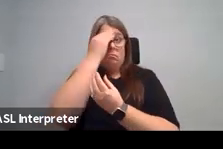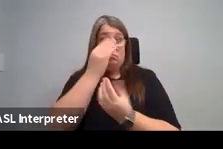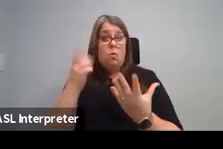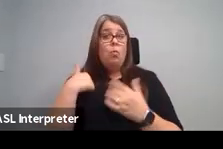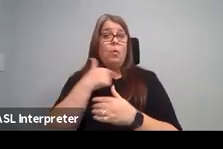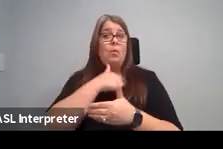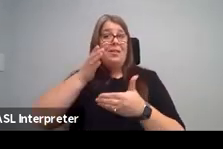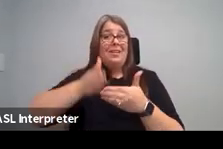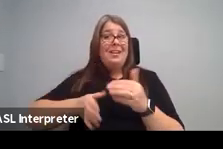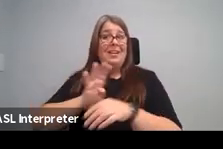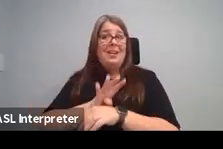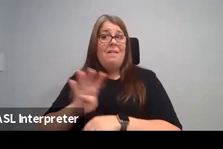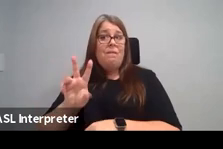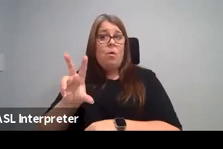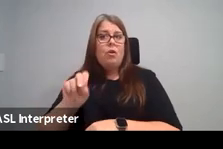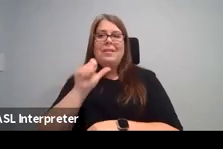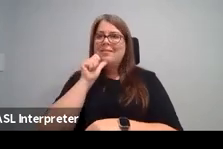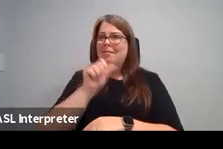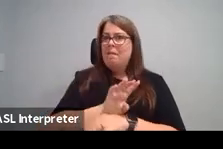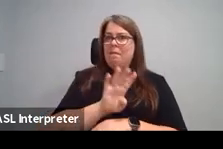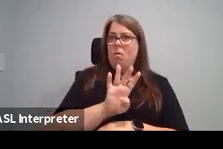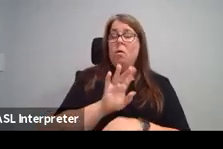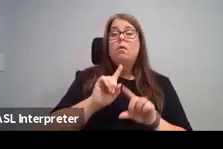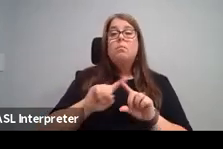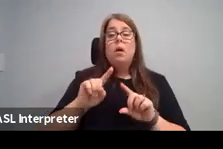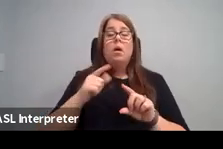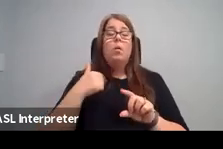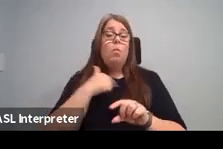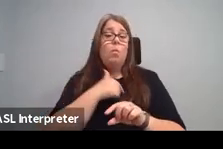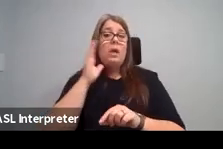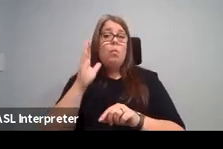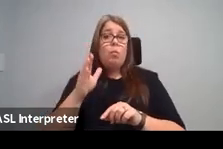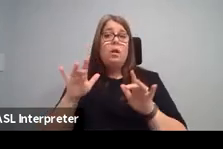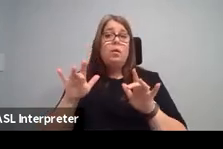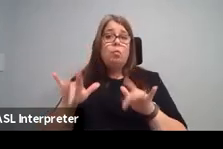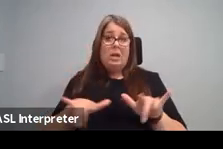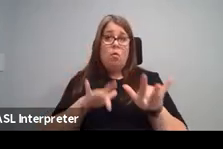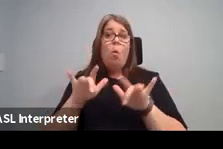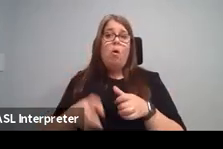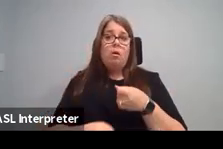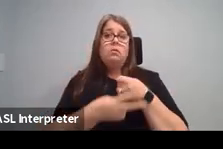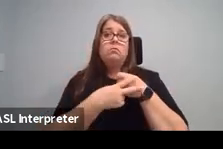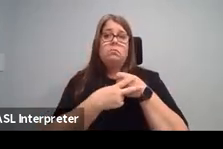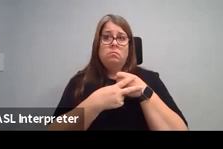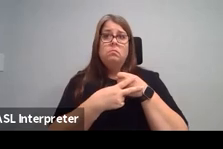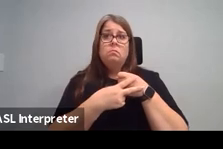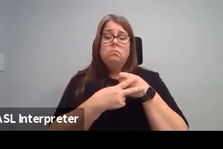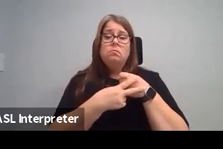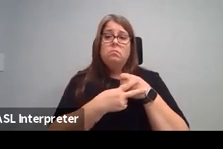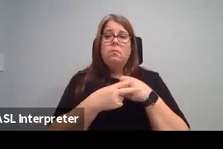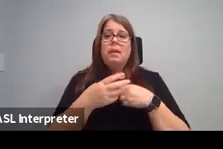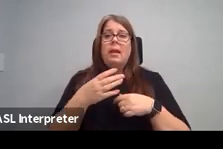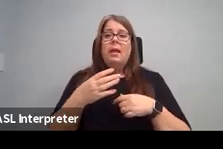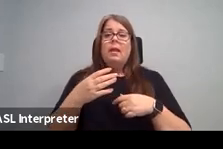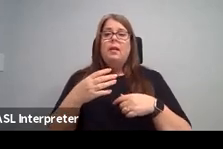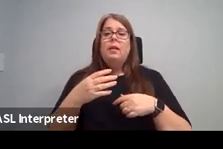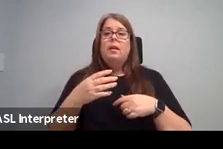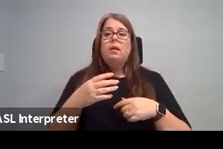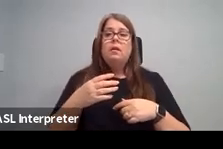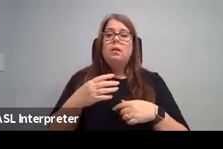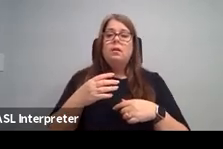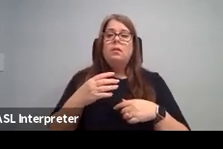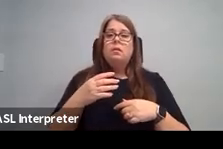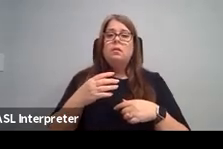Jewyl Alderson Clarke, SDCOE: But it will be recorded and I know I've answered that a couple of times in the Q AMP. A but just so you know what the webinars.